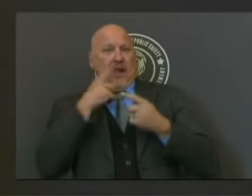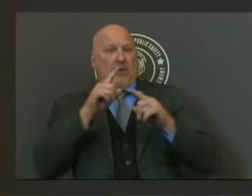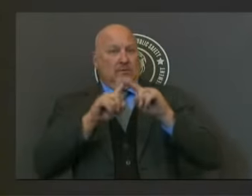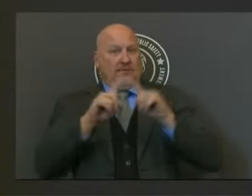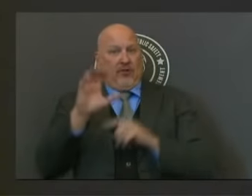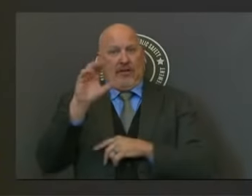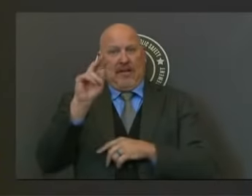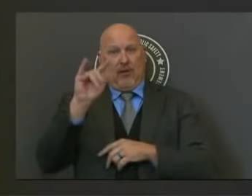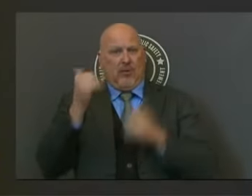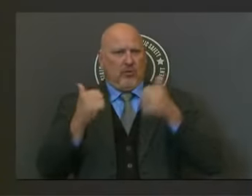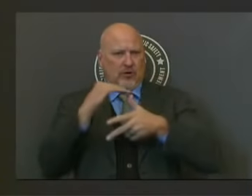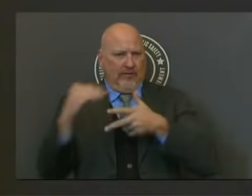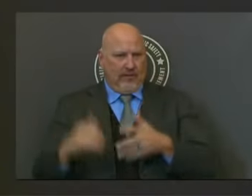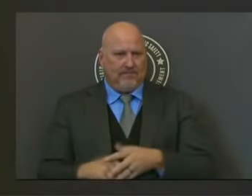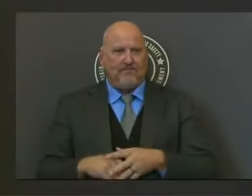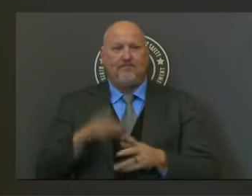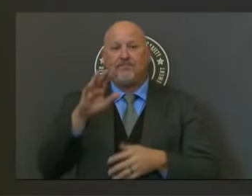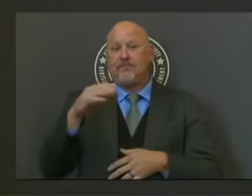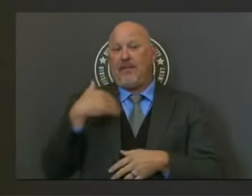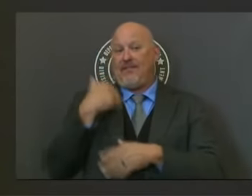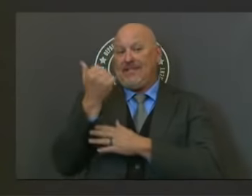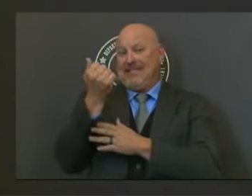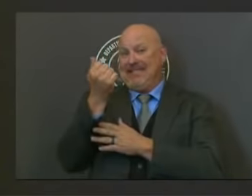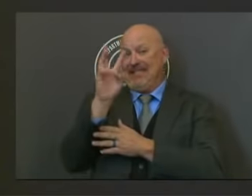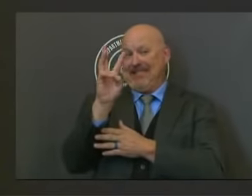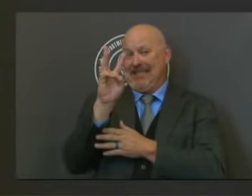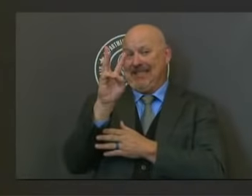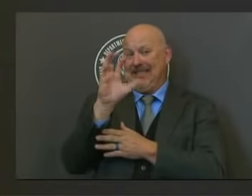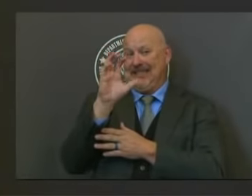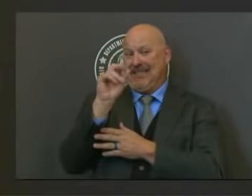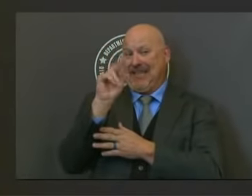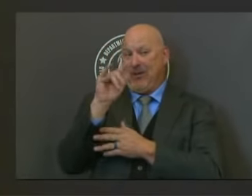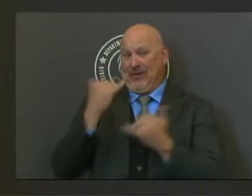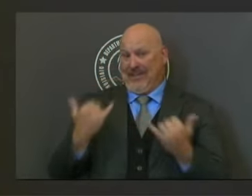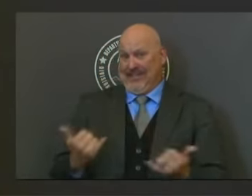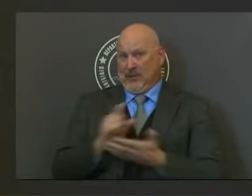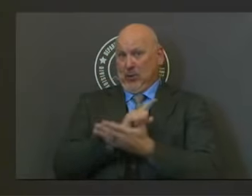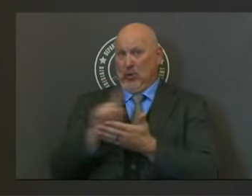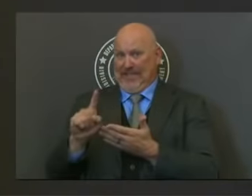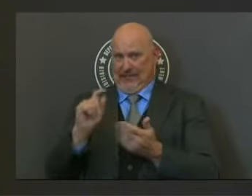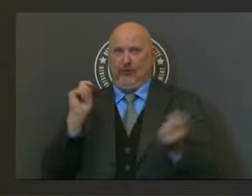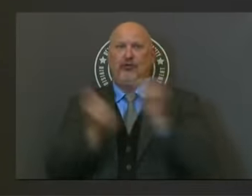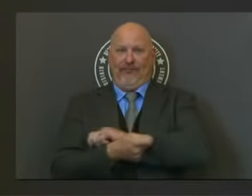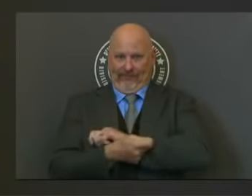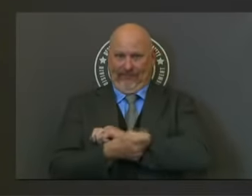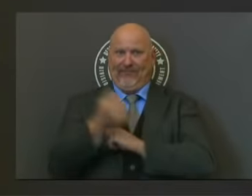counties have changed levels